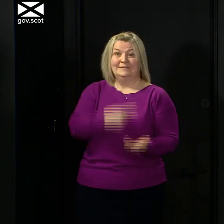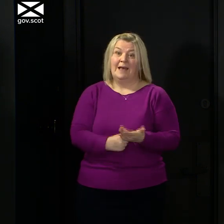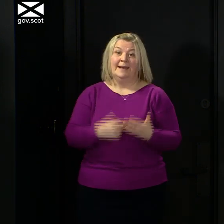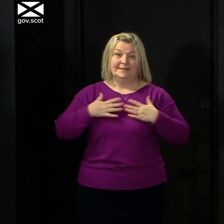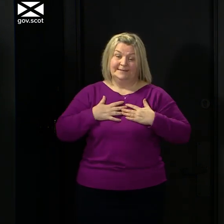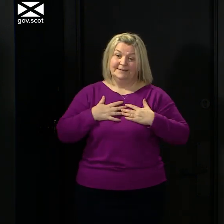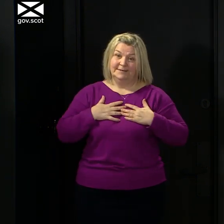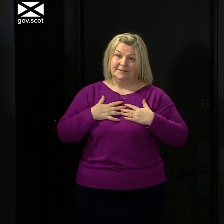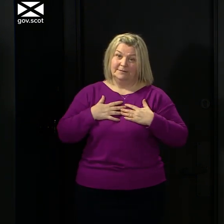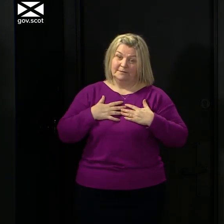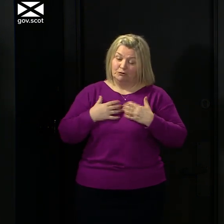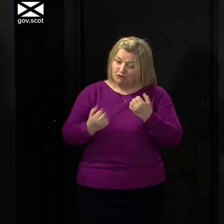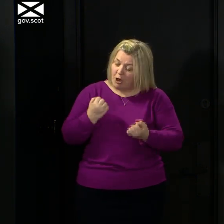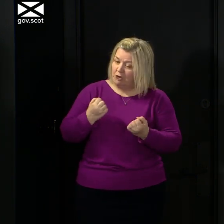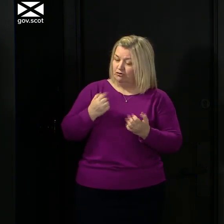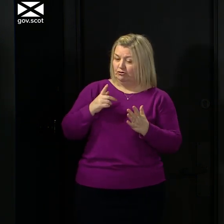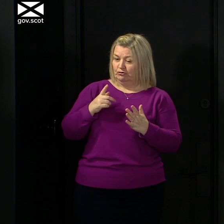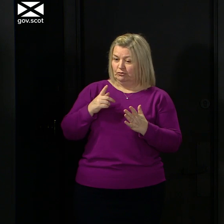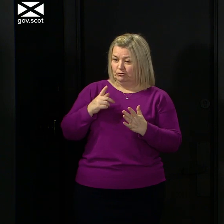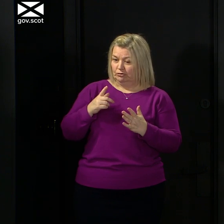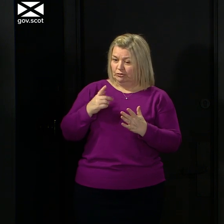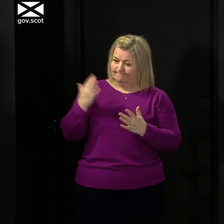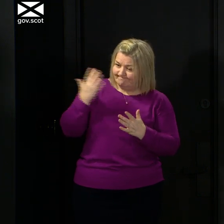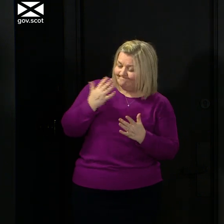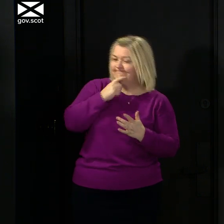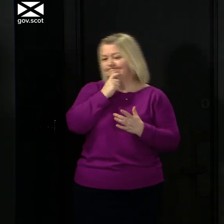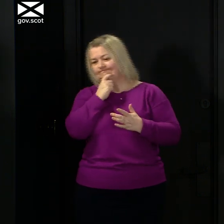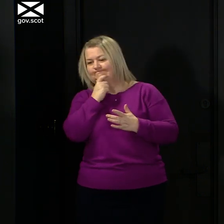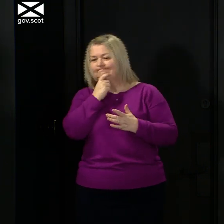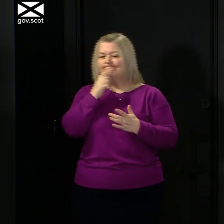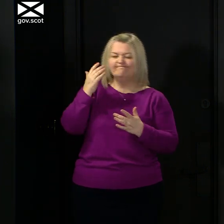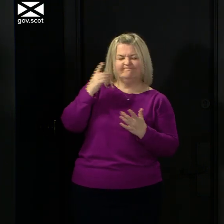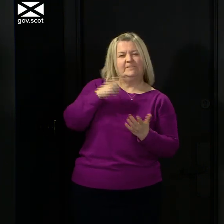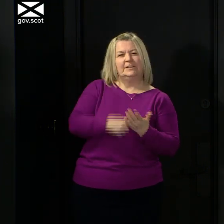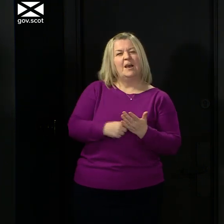but they are rarely in these kind of situations absolutely black and white, all of us in these